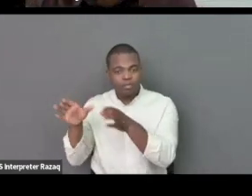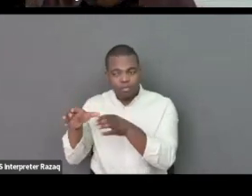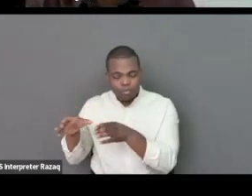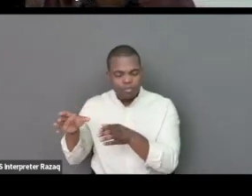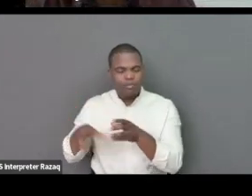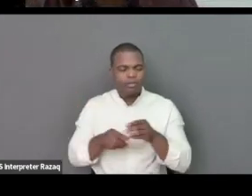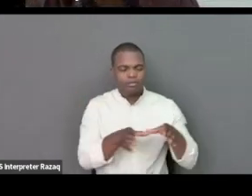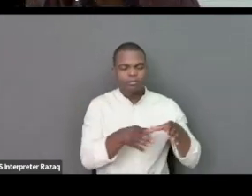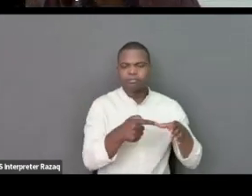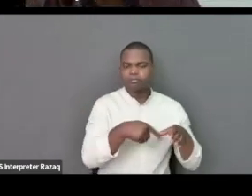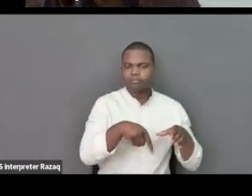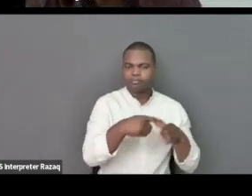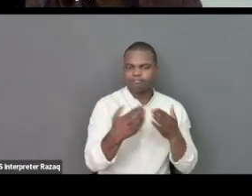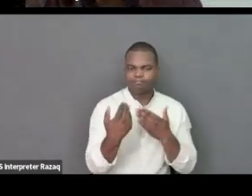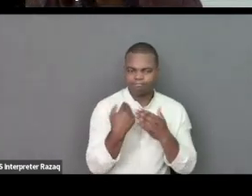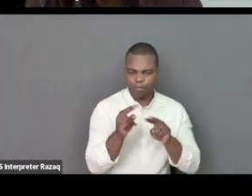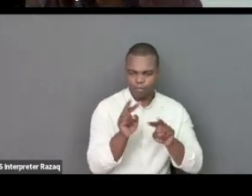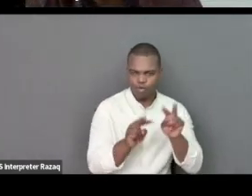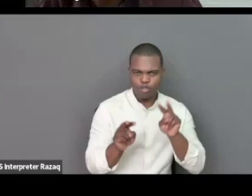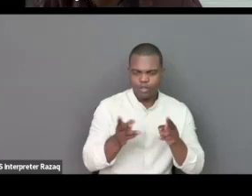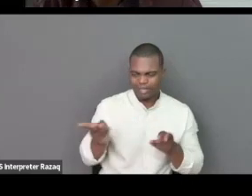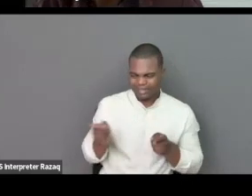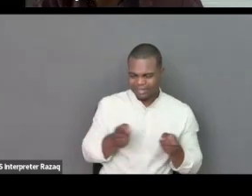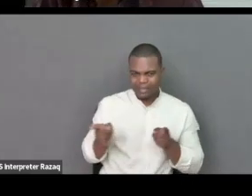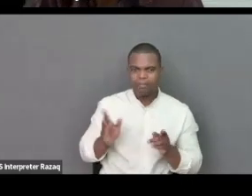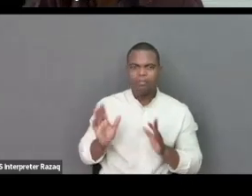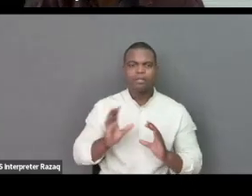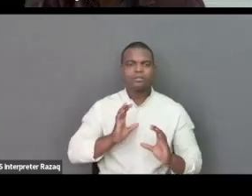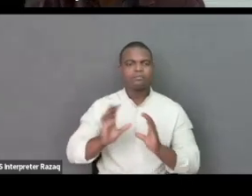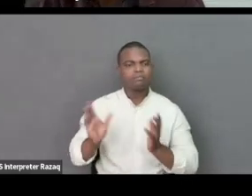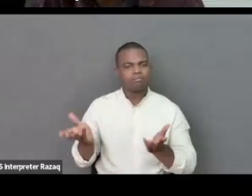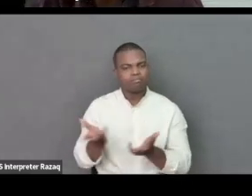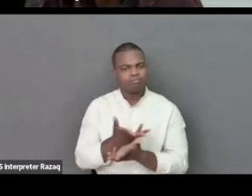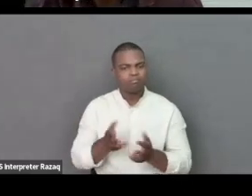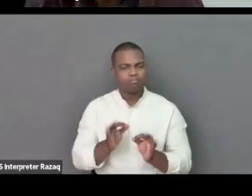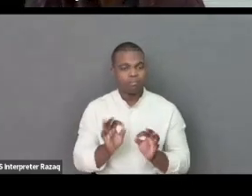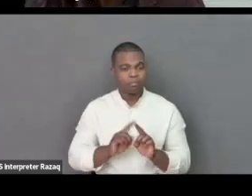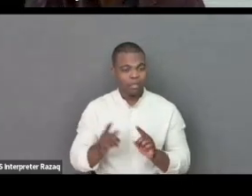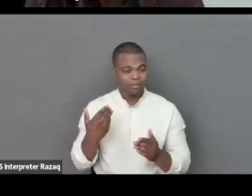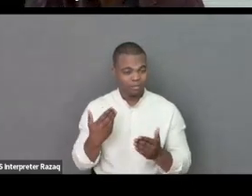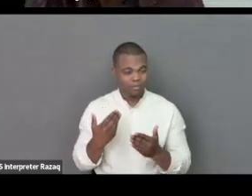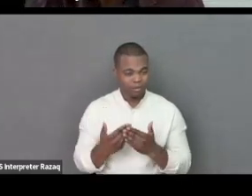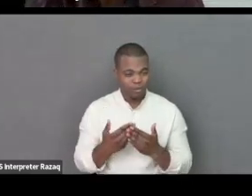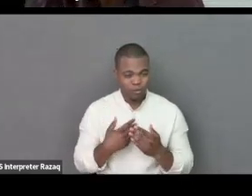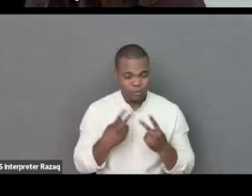there's a big change from before the legislation.